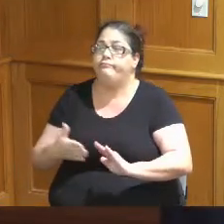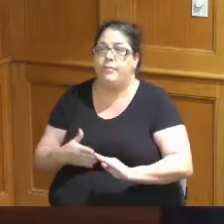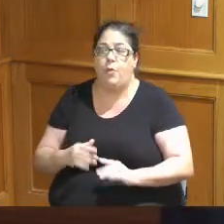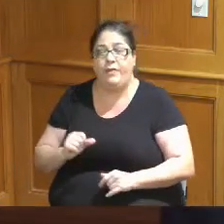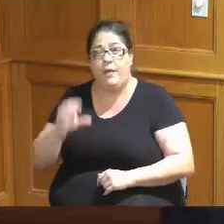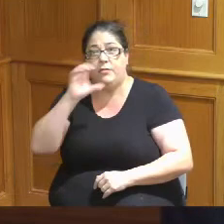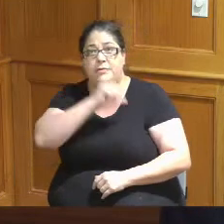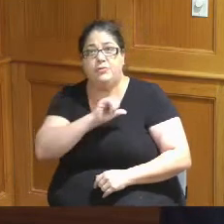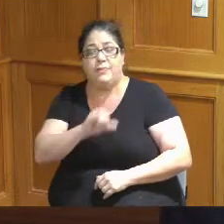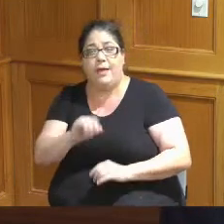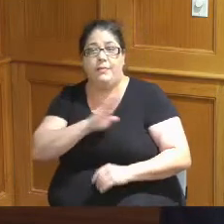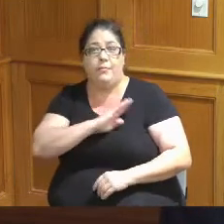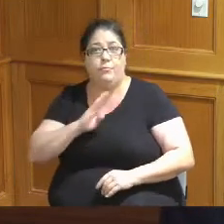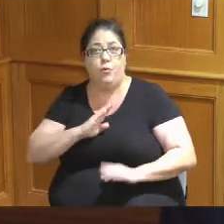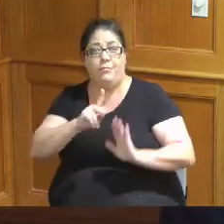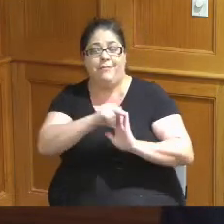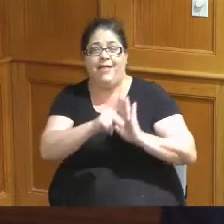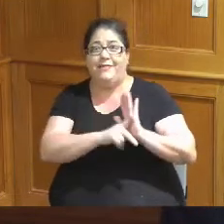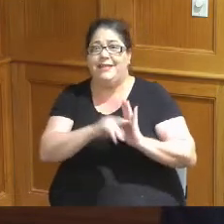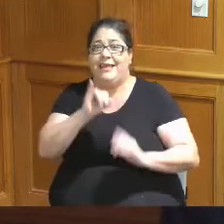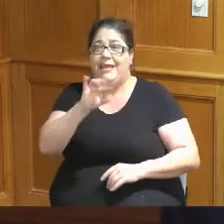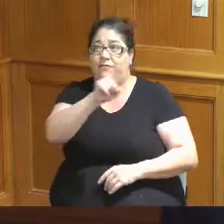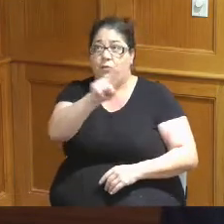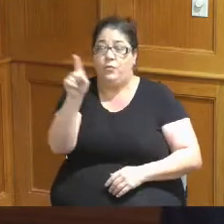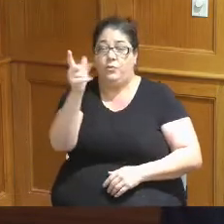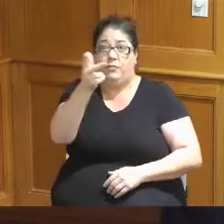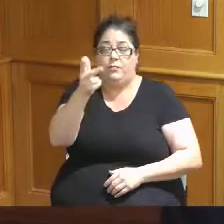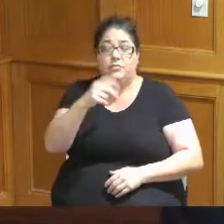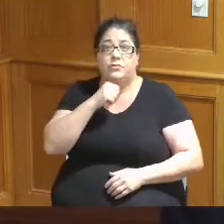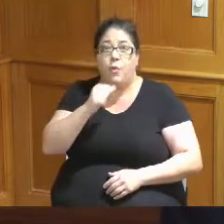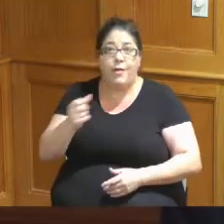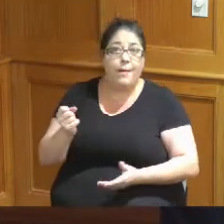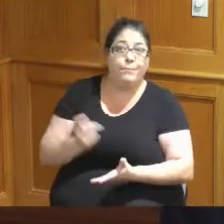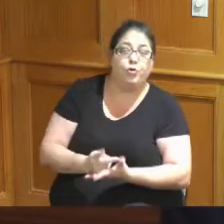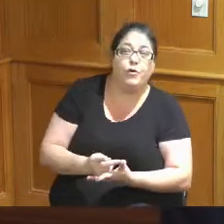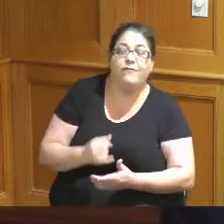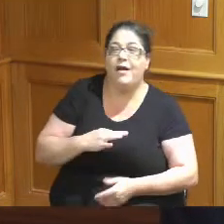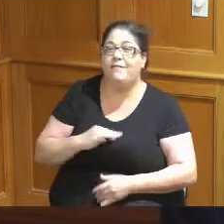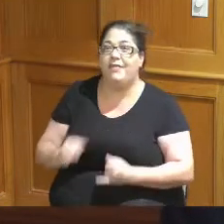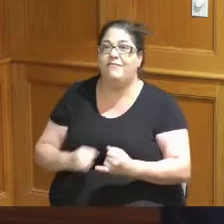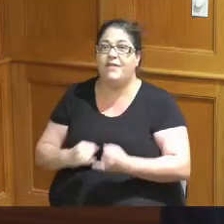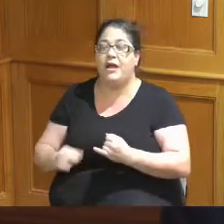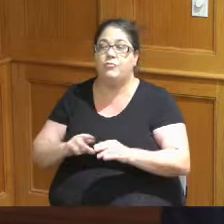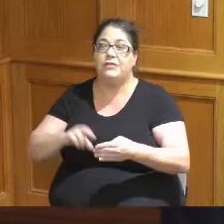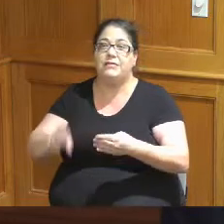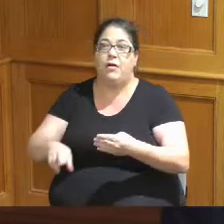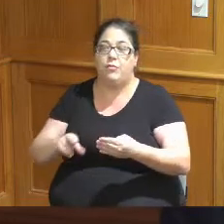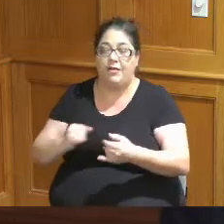the Board policy even if you don't necessarily approve of the final result or action that the